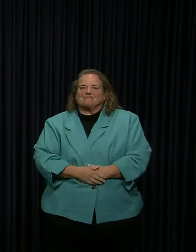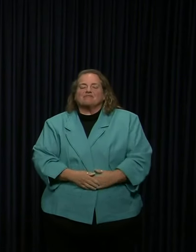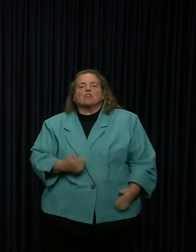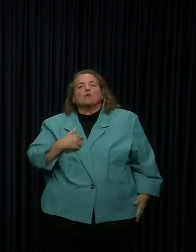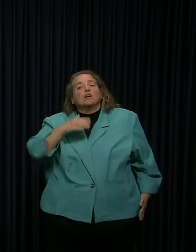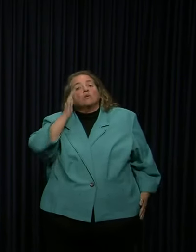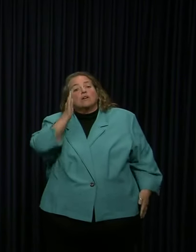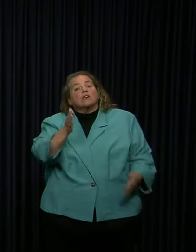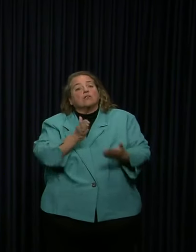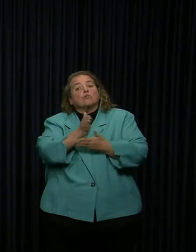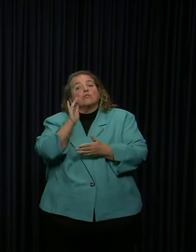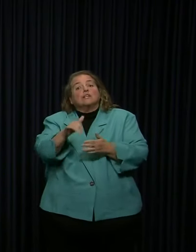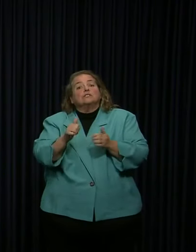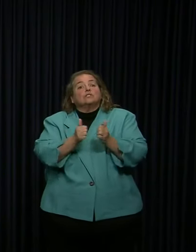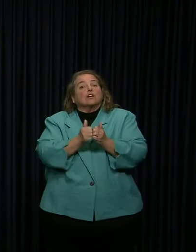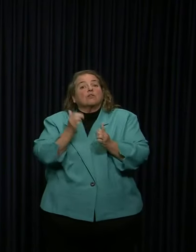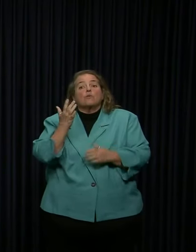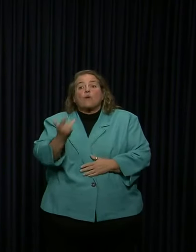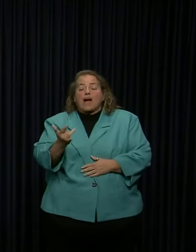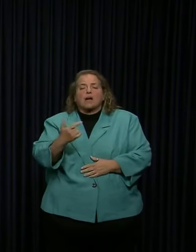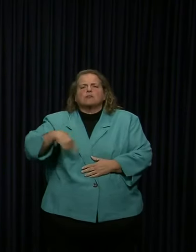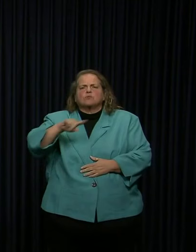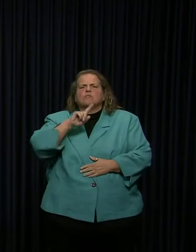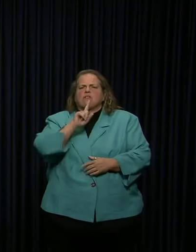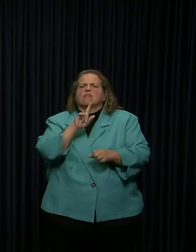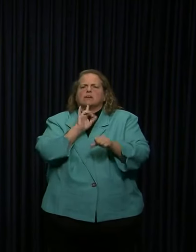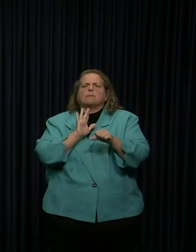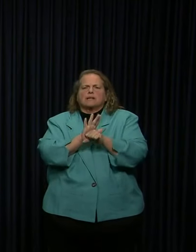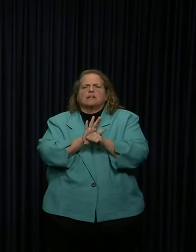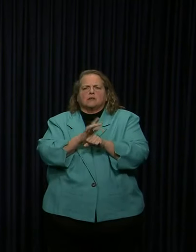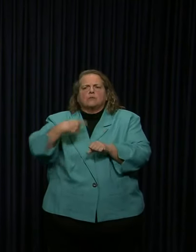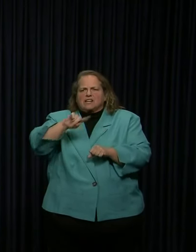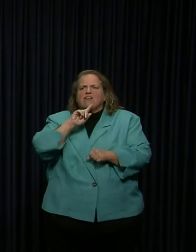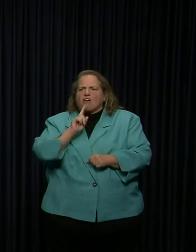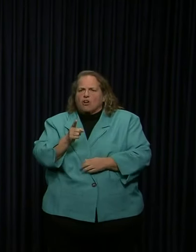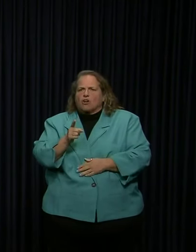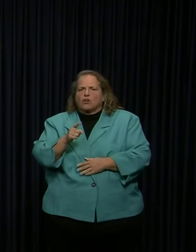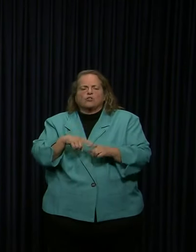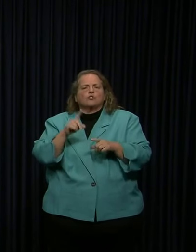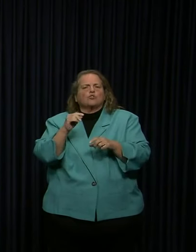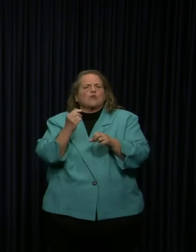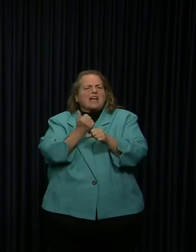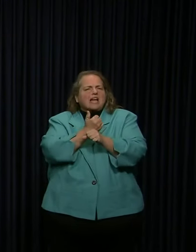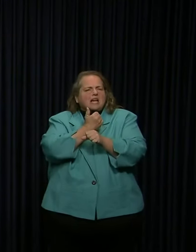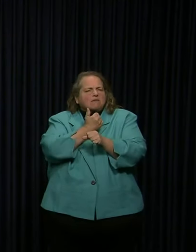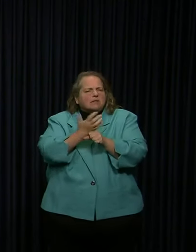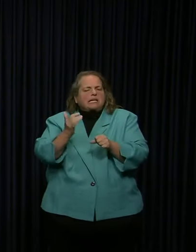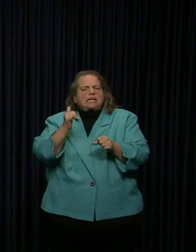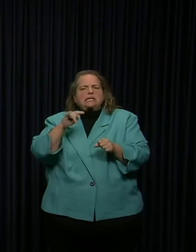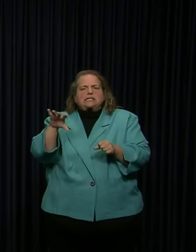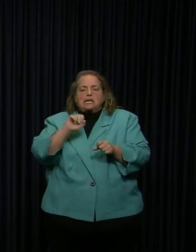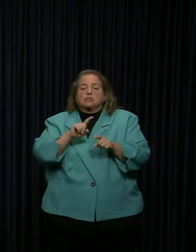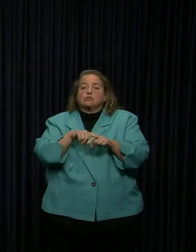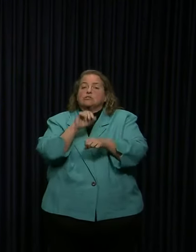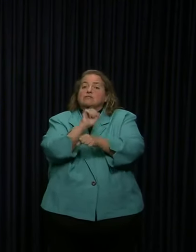THAT IT IS ONE WHERE PEOPLE REMEMBER AND THAT OUR HISTORY